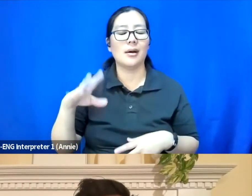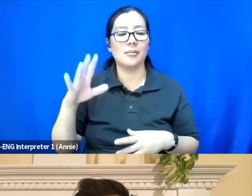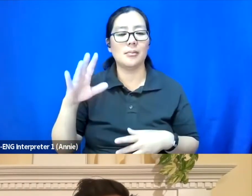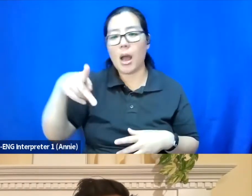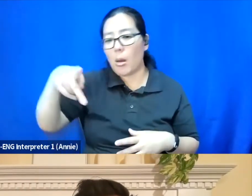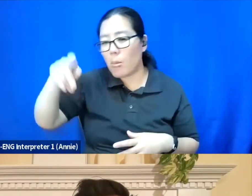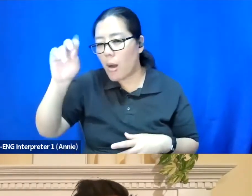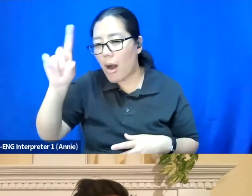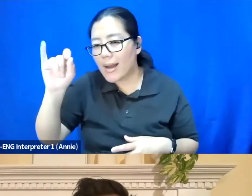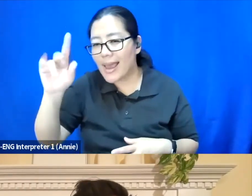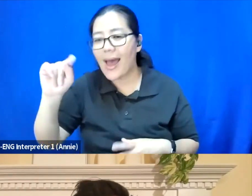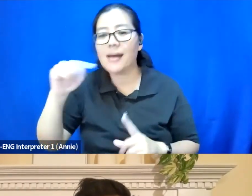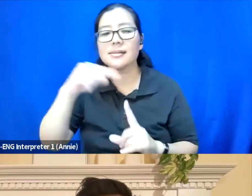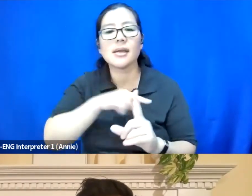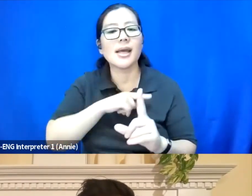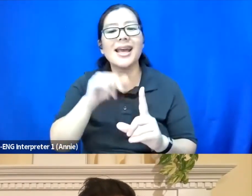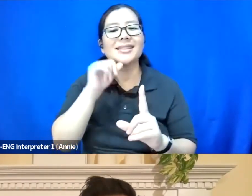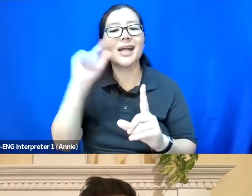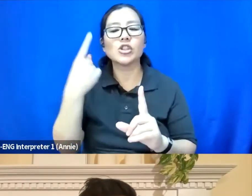of my books in, like, Goodreads, or whatever.